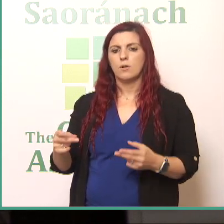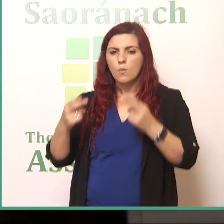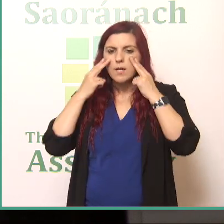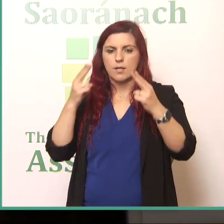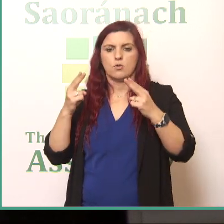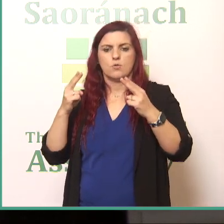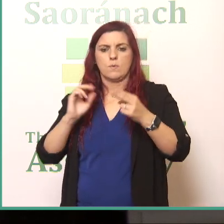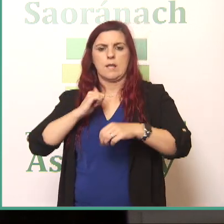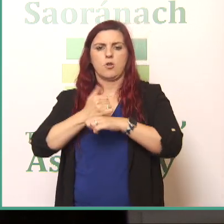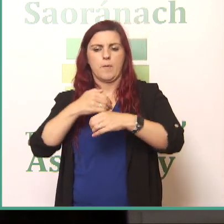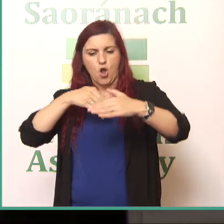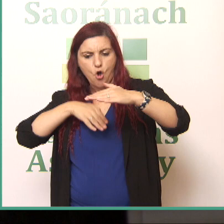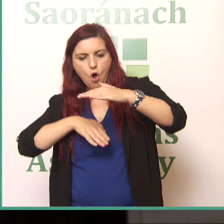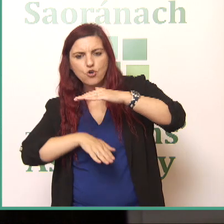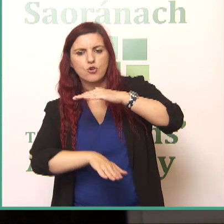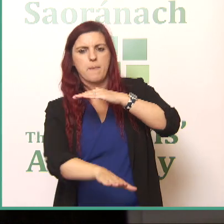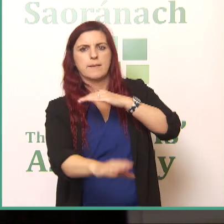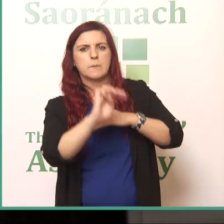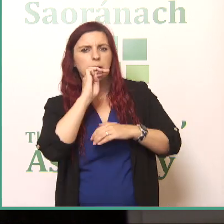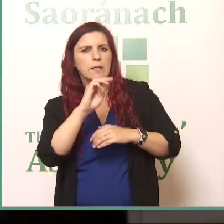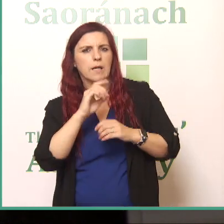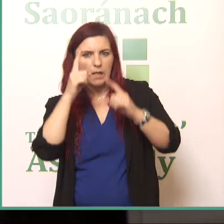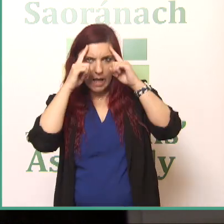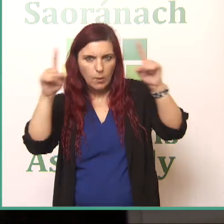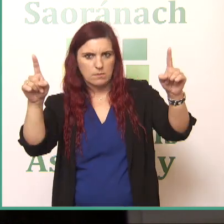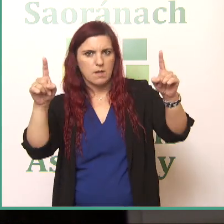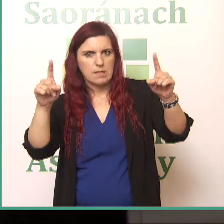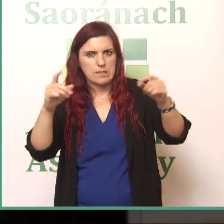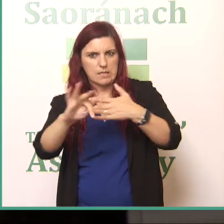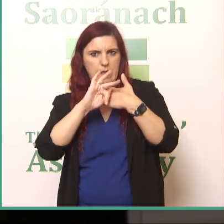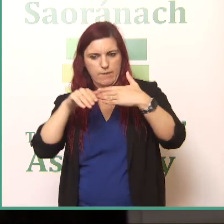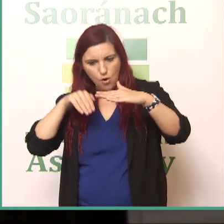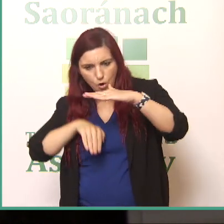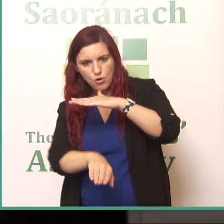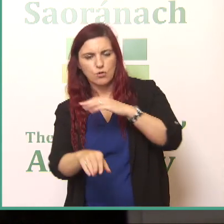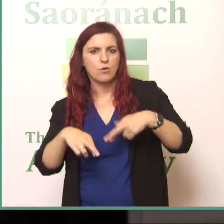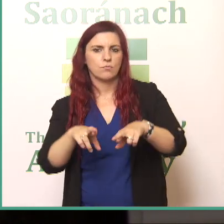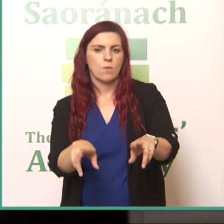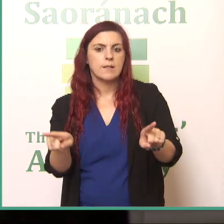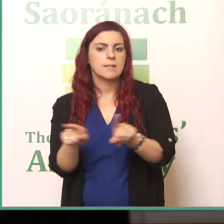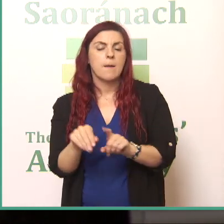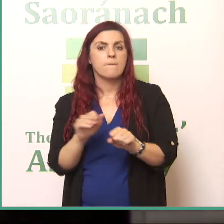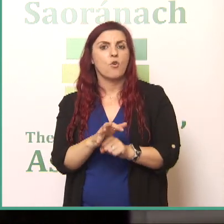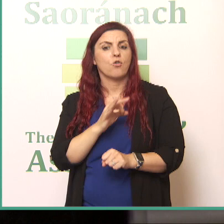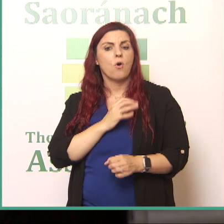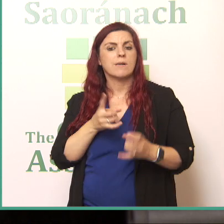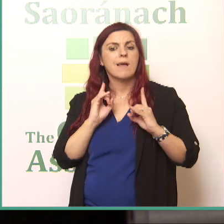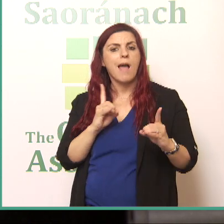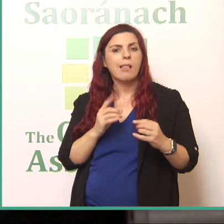across the road under the road he also needs for good health of the calves to to build a new